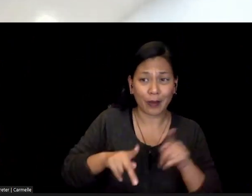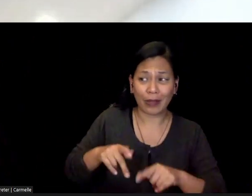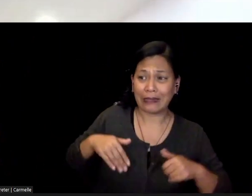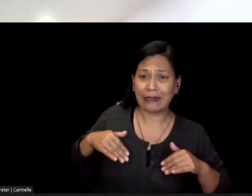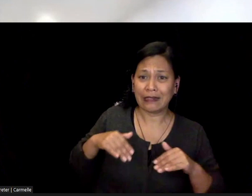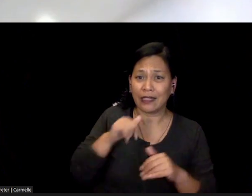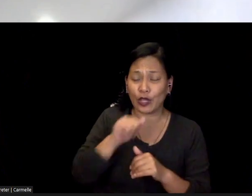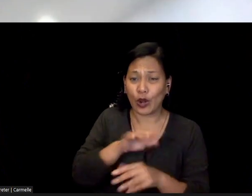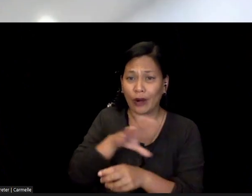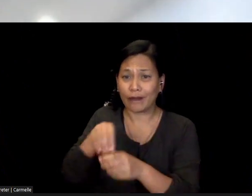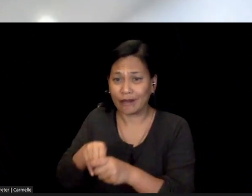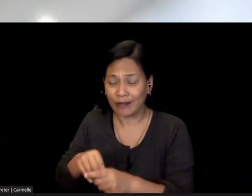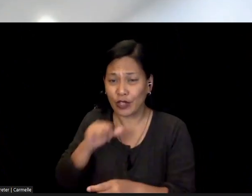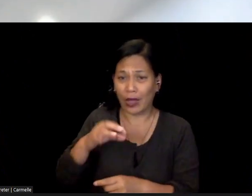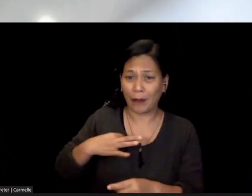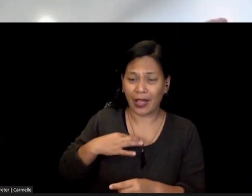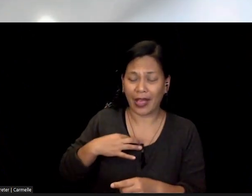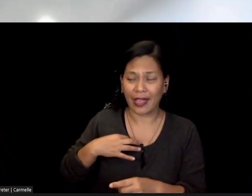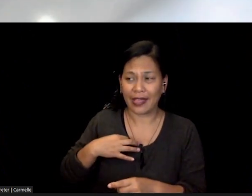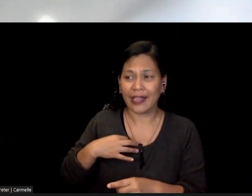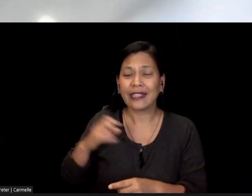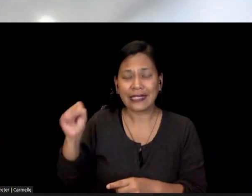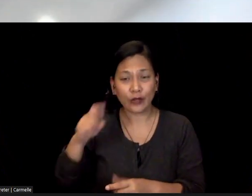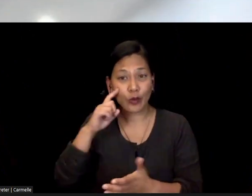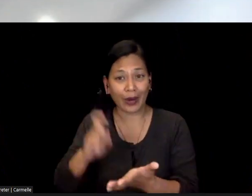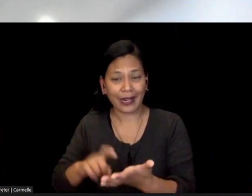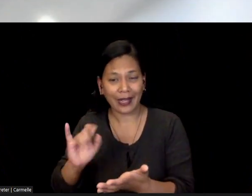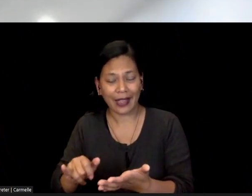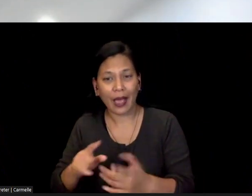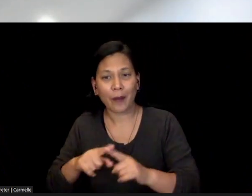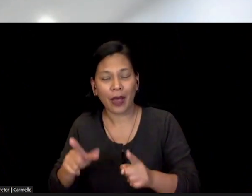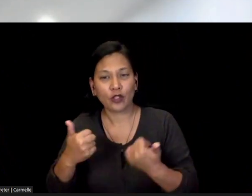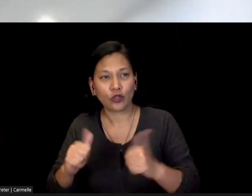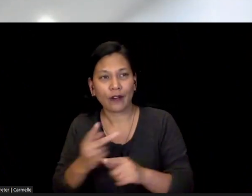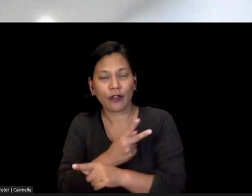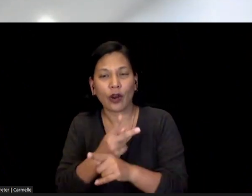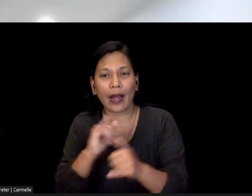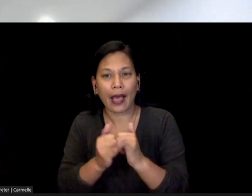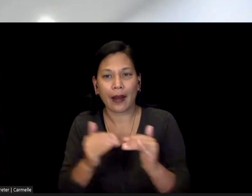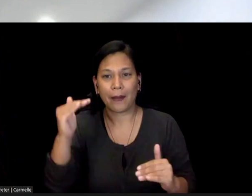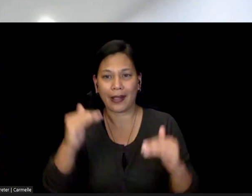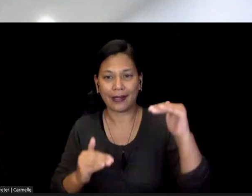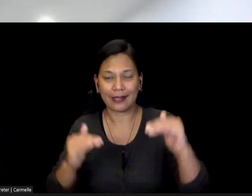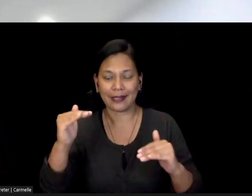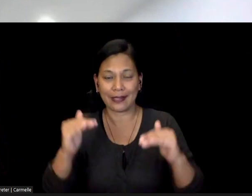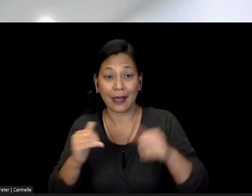We need to look at what you've done. And so how the CMF reconciles, these two tensions is going to be really tricky.